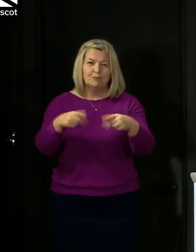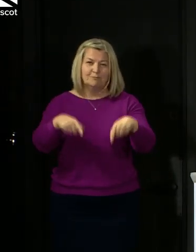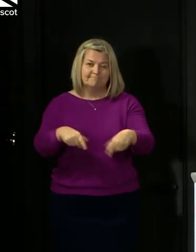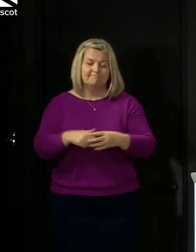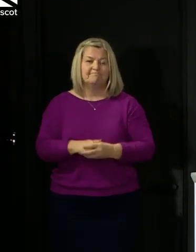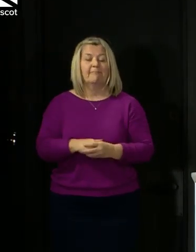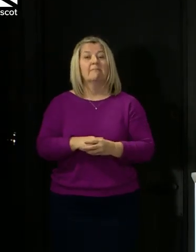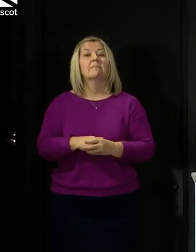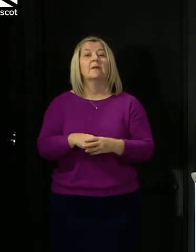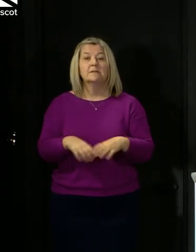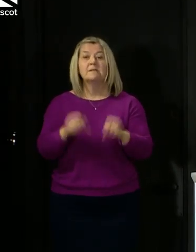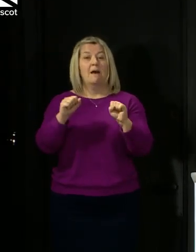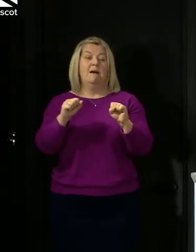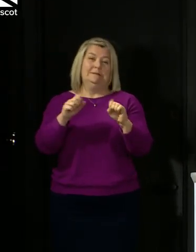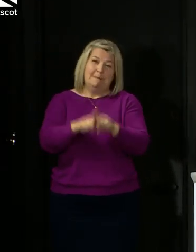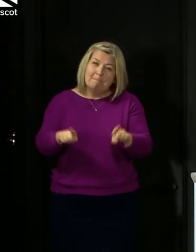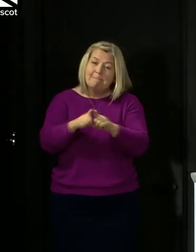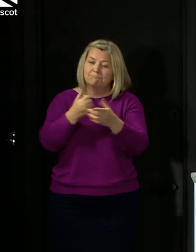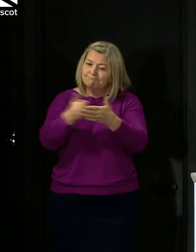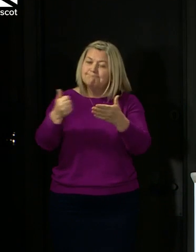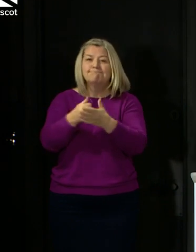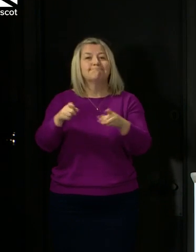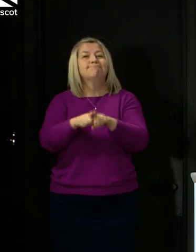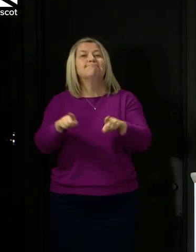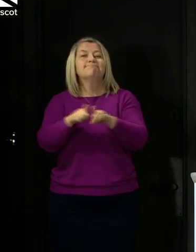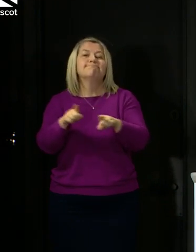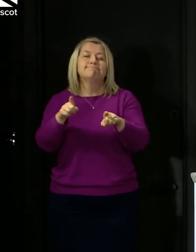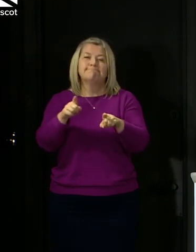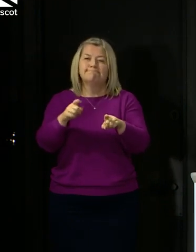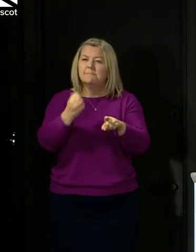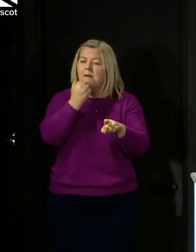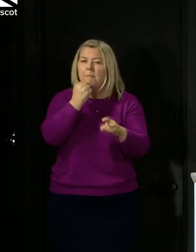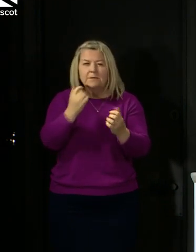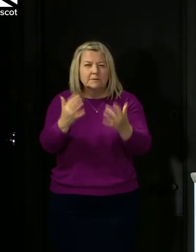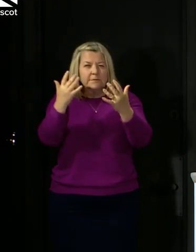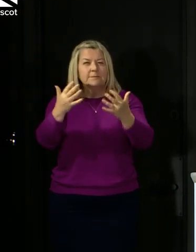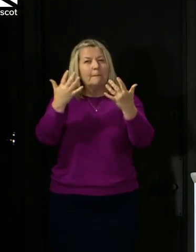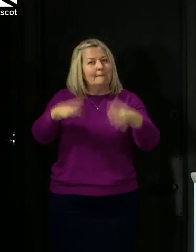I want to start - as I always do - by updating you on some of the key statistics in relation to COVID-19 in Scotland.